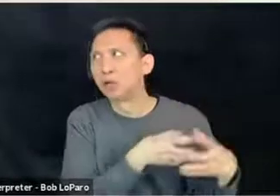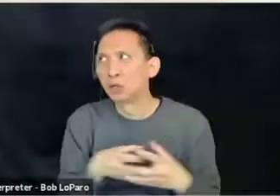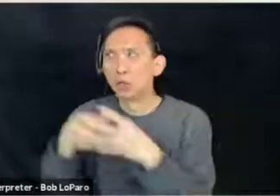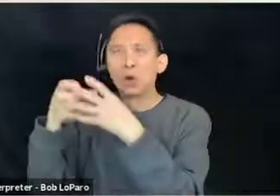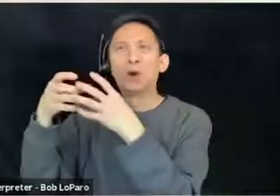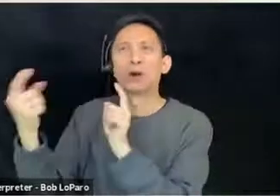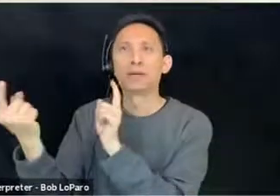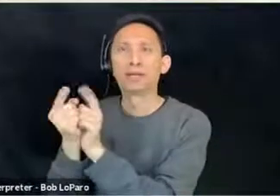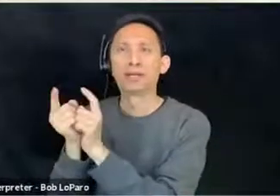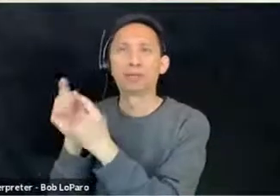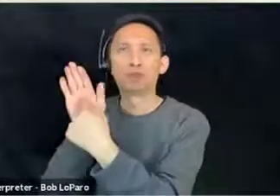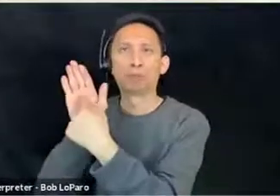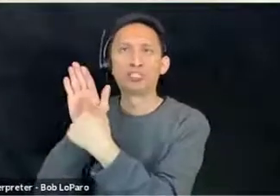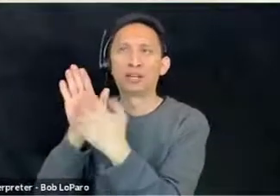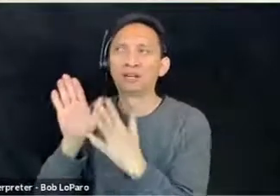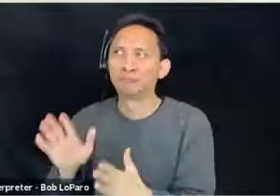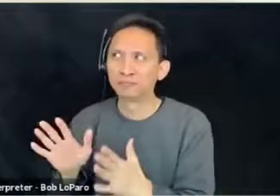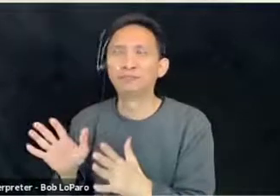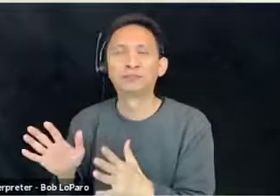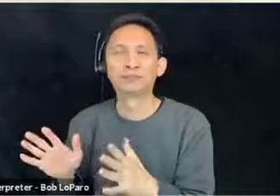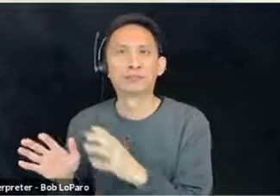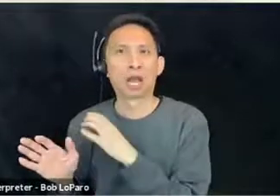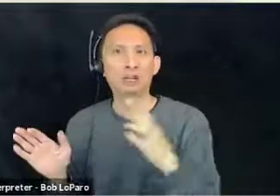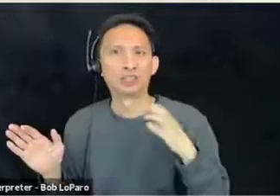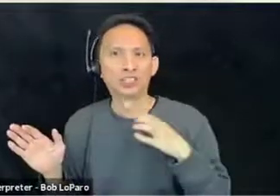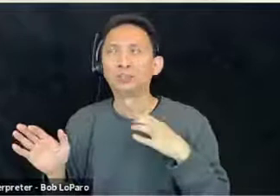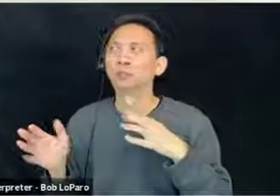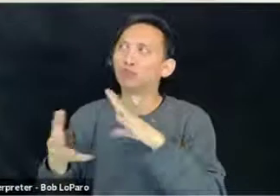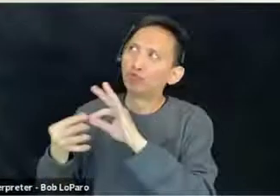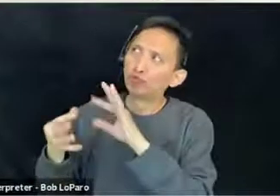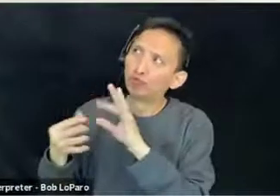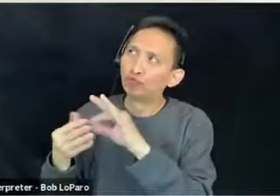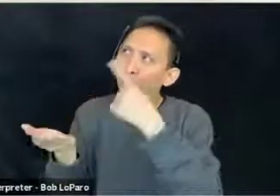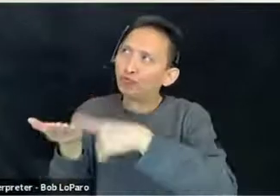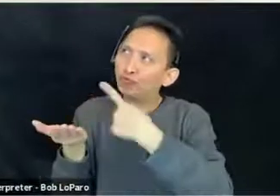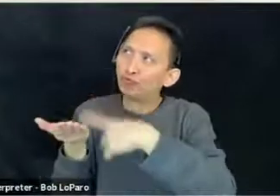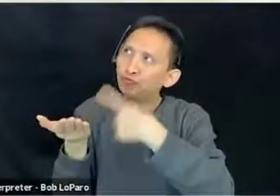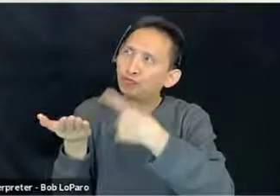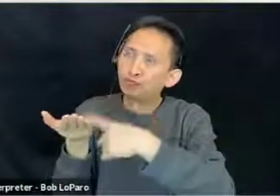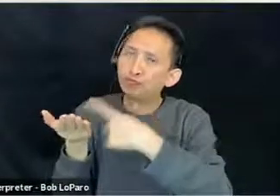and advocate on these different initiatives or these different legislative initiatives.